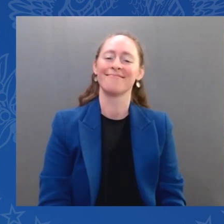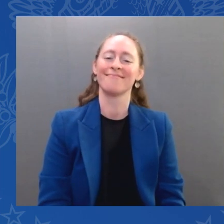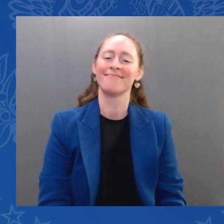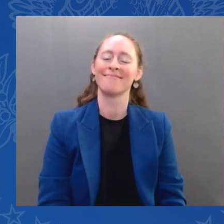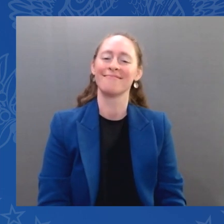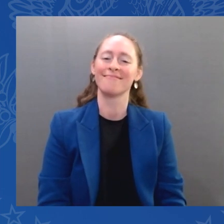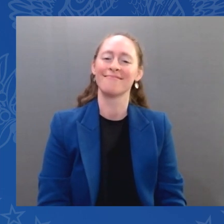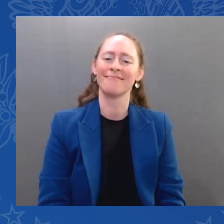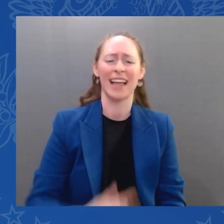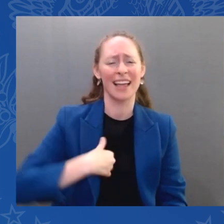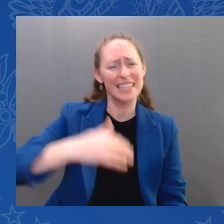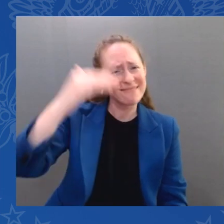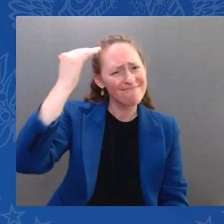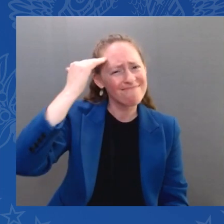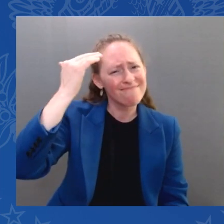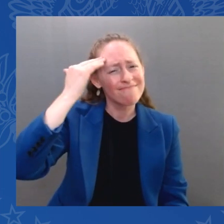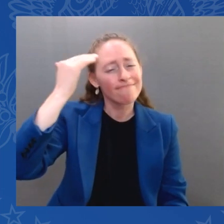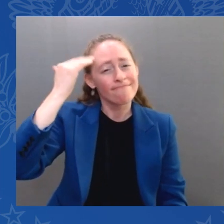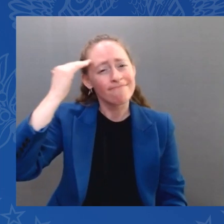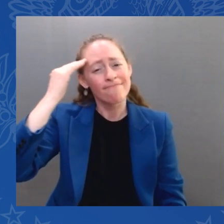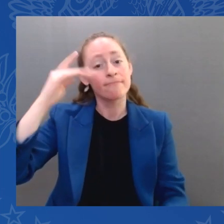our children, and our fellow Americans.